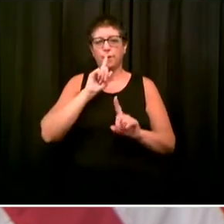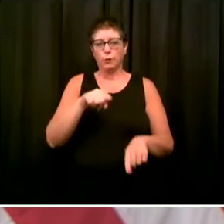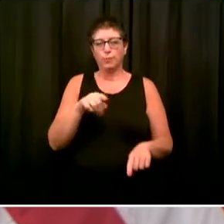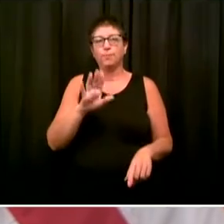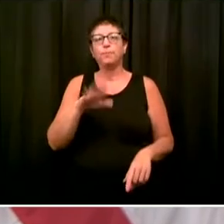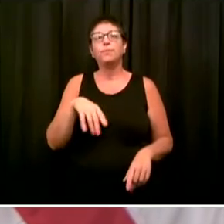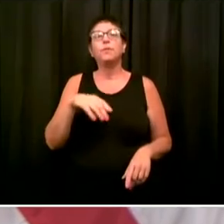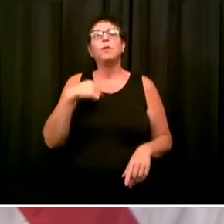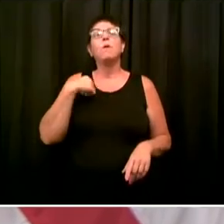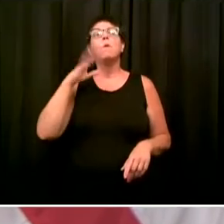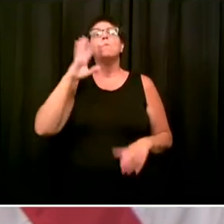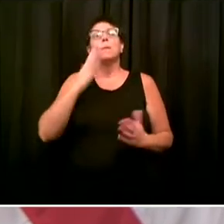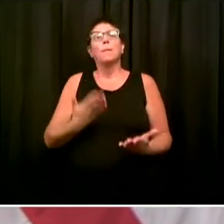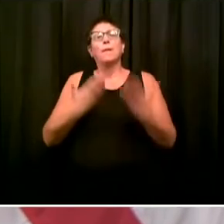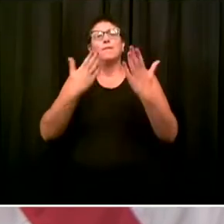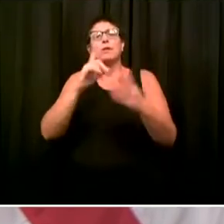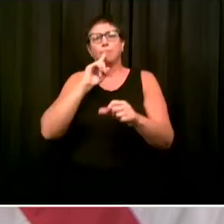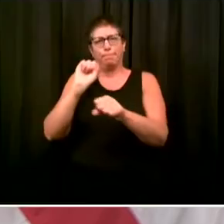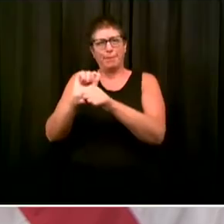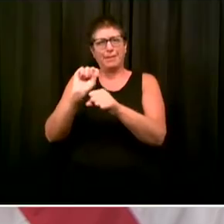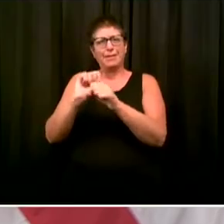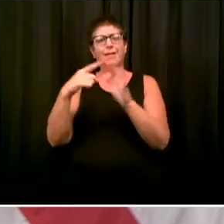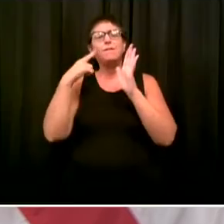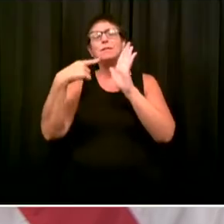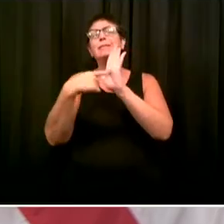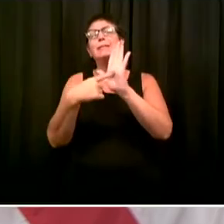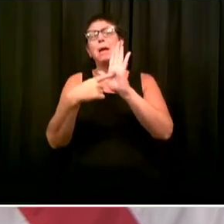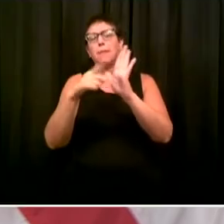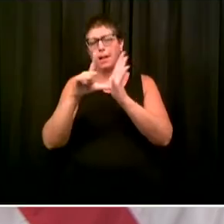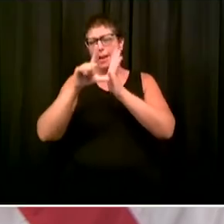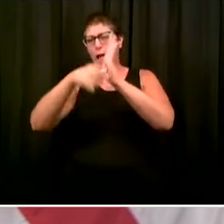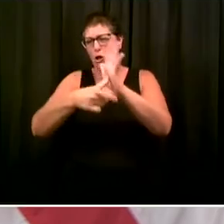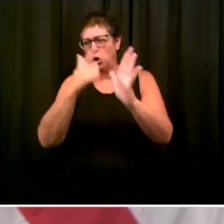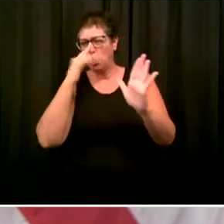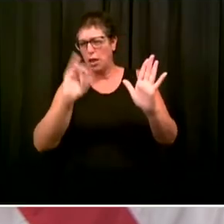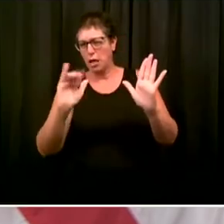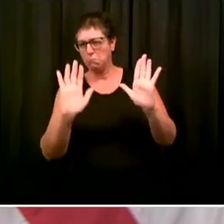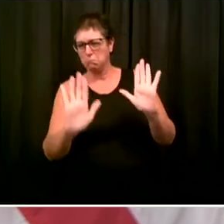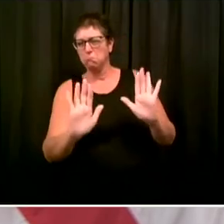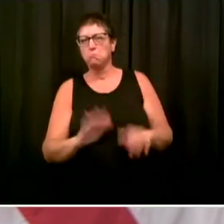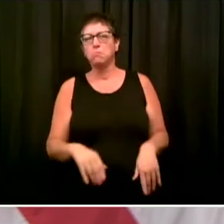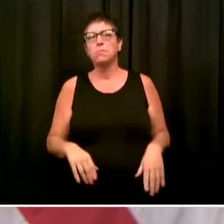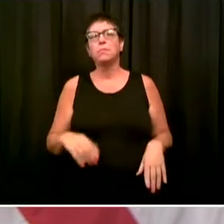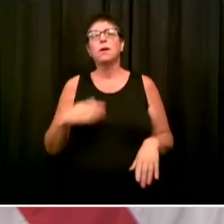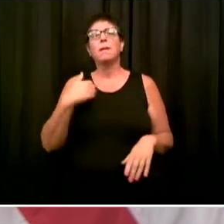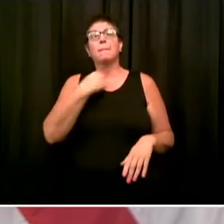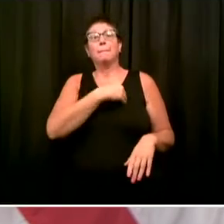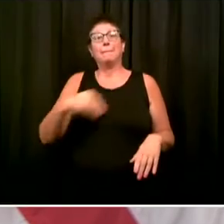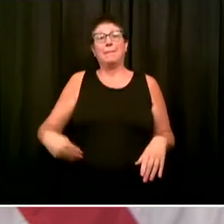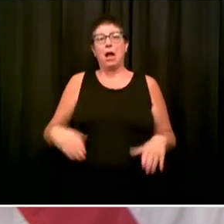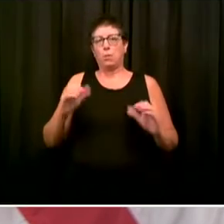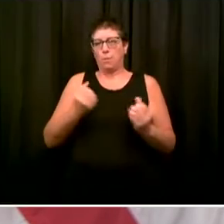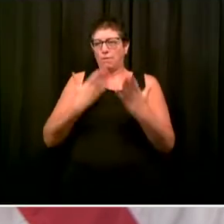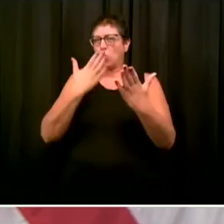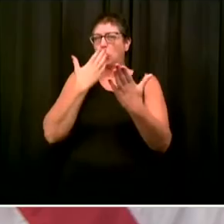TWO EXAMPLES. WE WILL GET YOU SOME CONCRETE EXAMPLES.